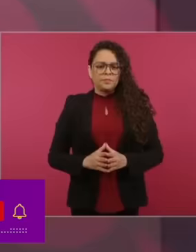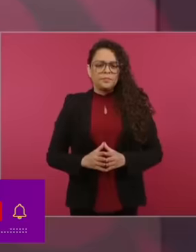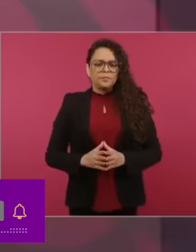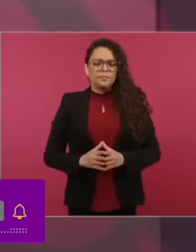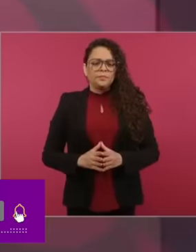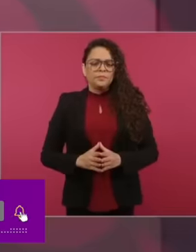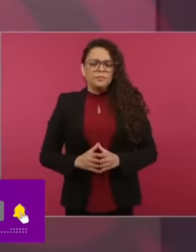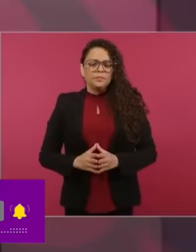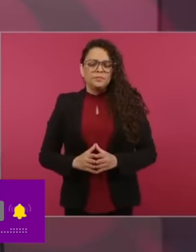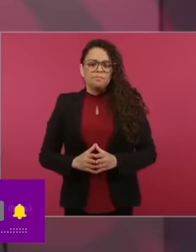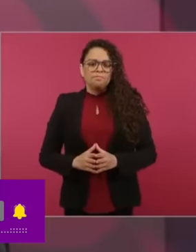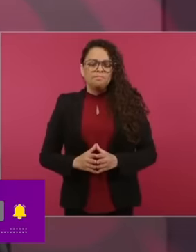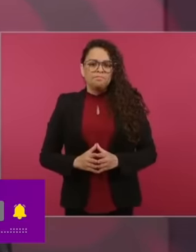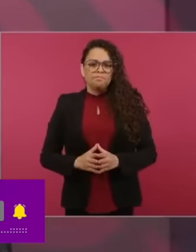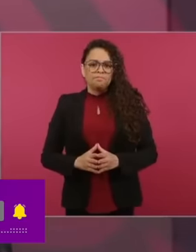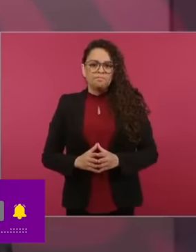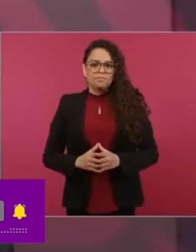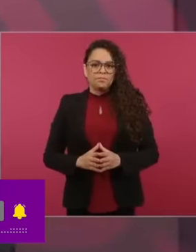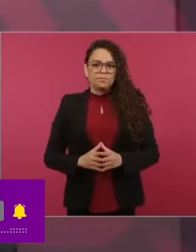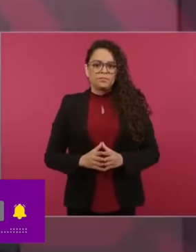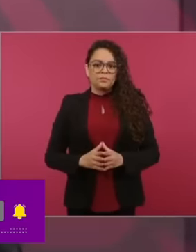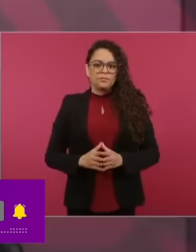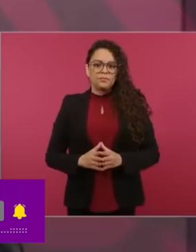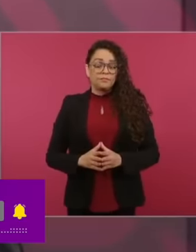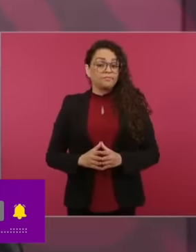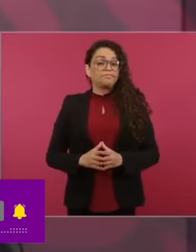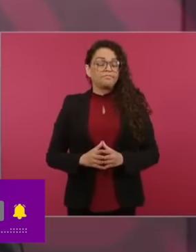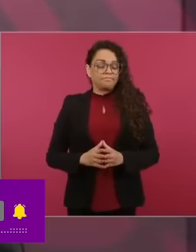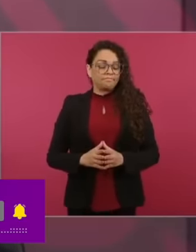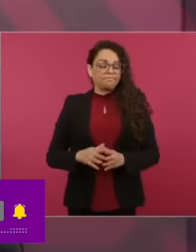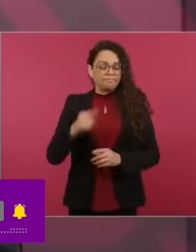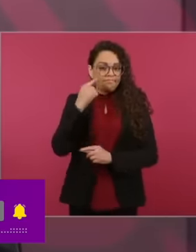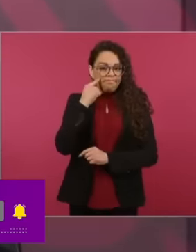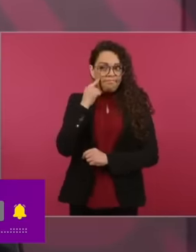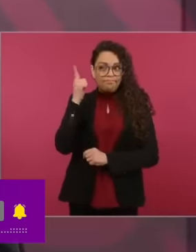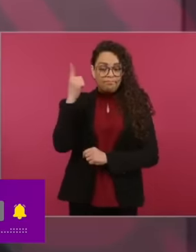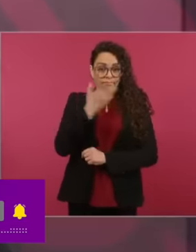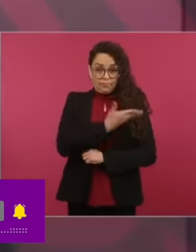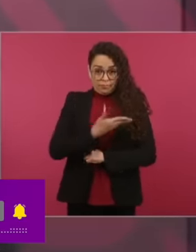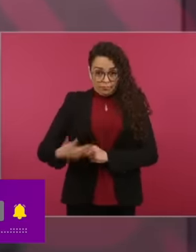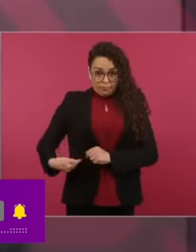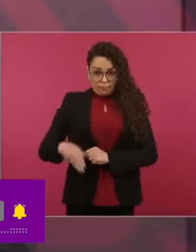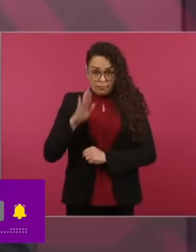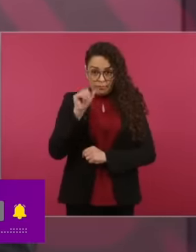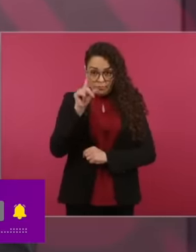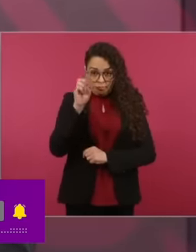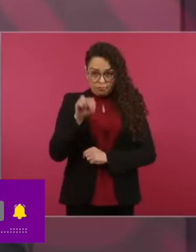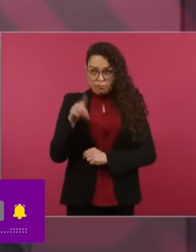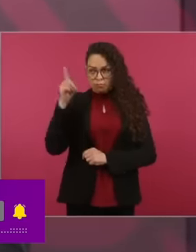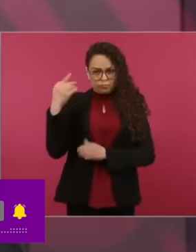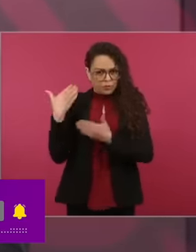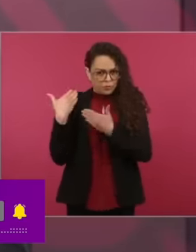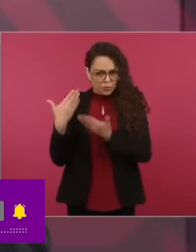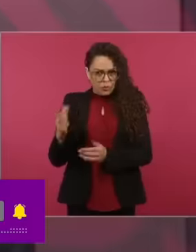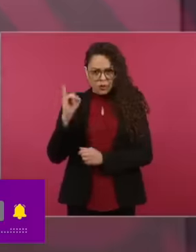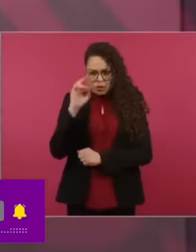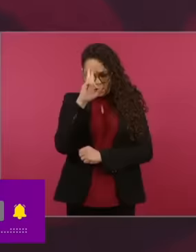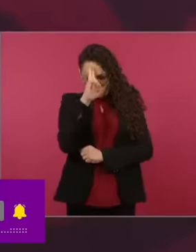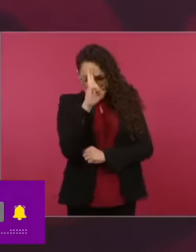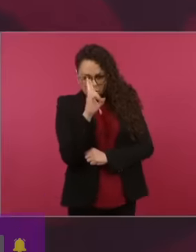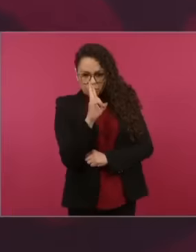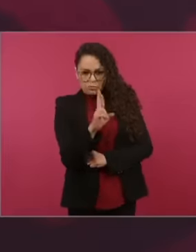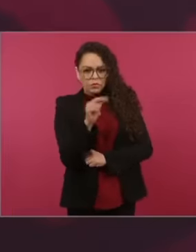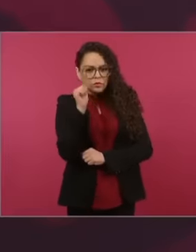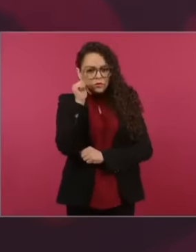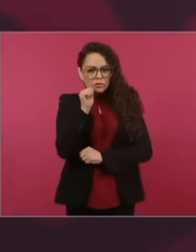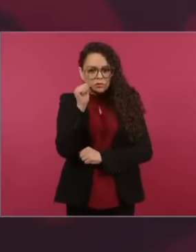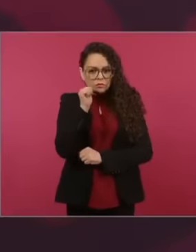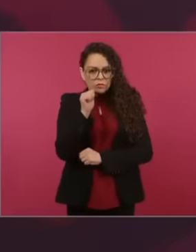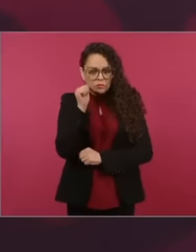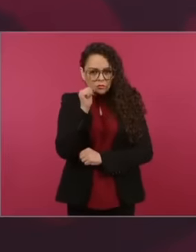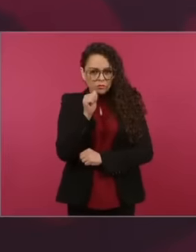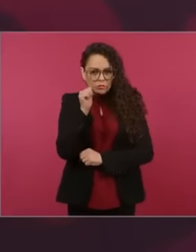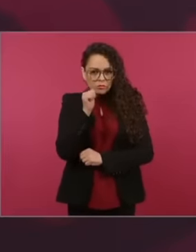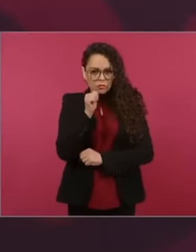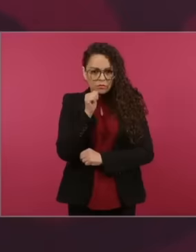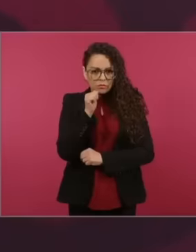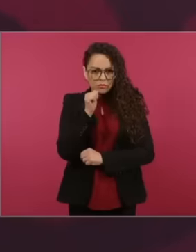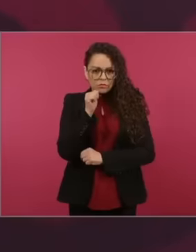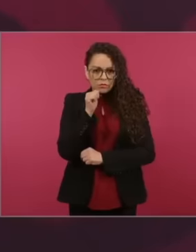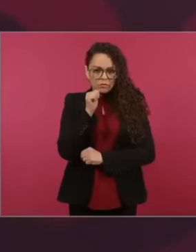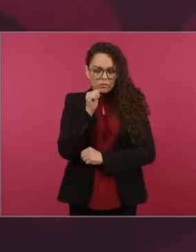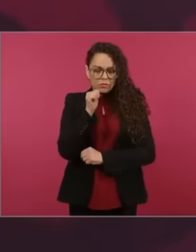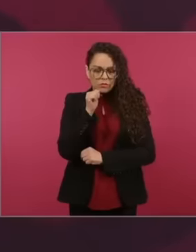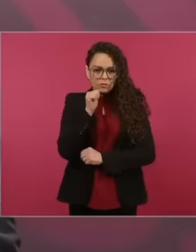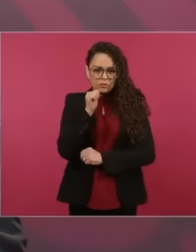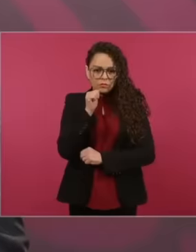Biden is respectful and it is better to speak like this with great